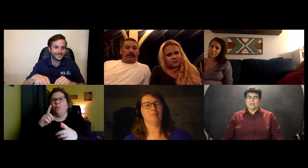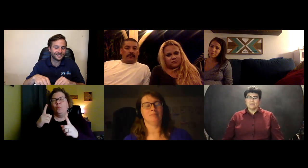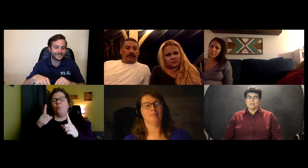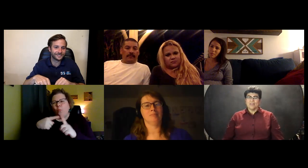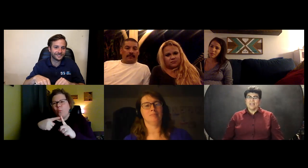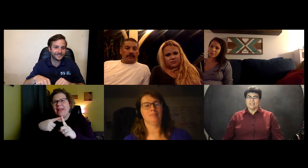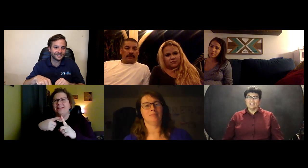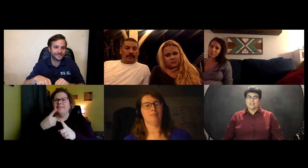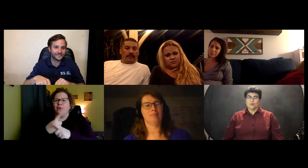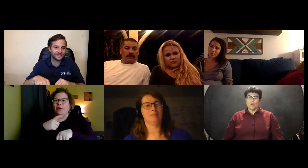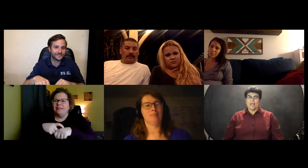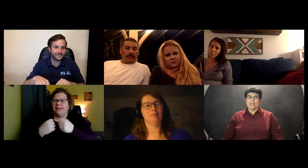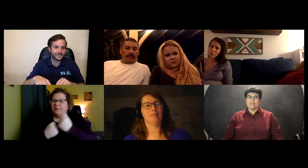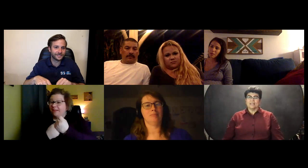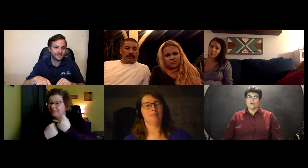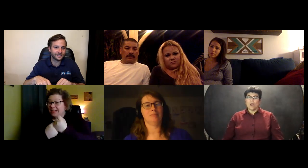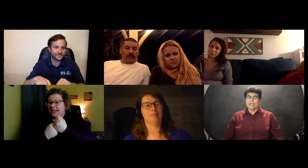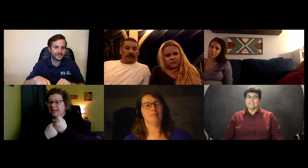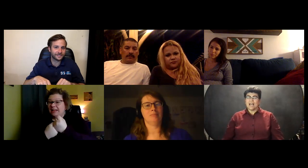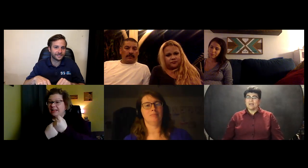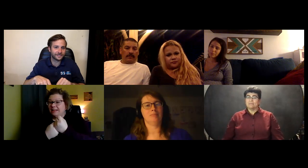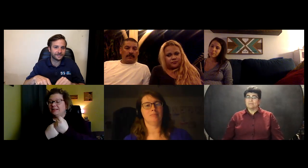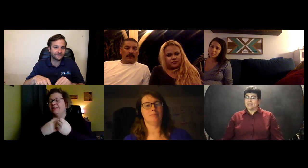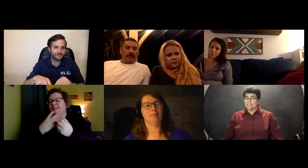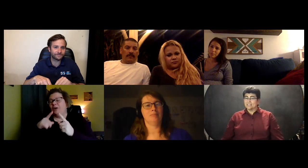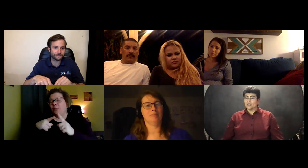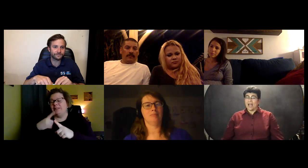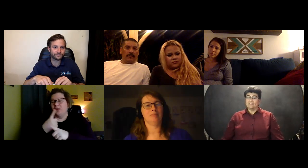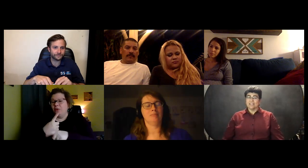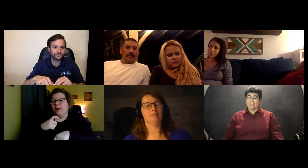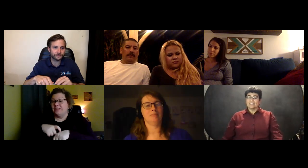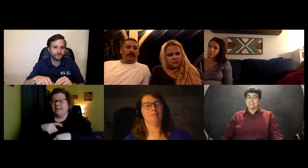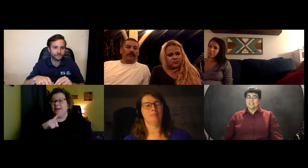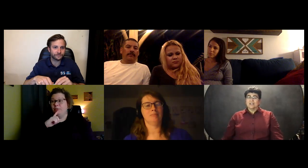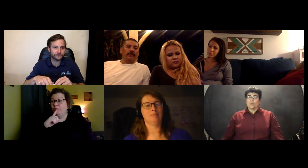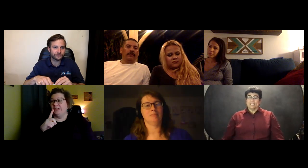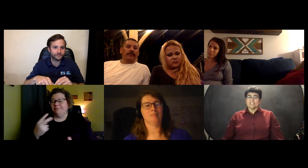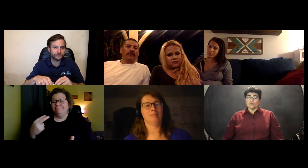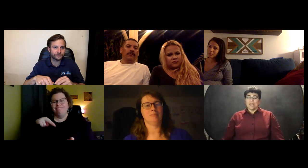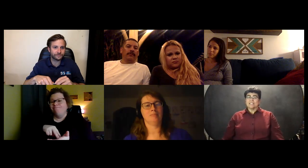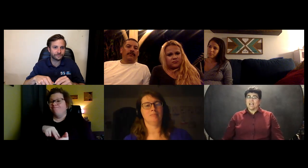but then when the right time